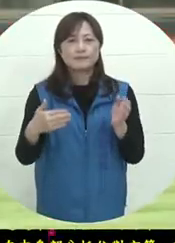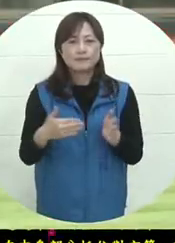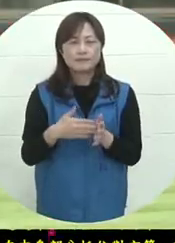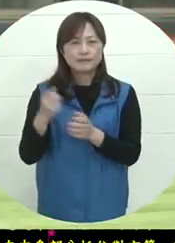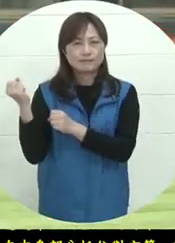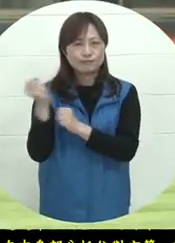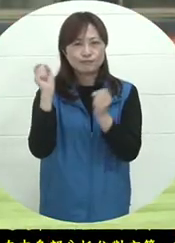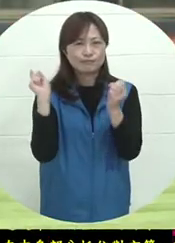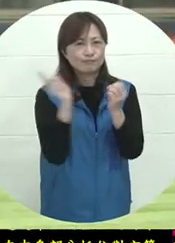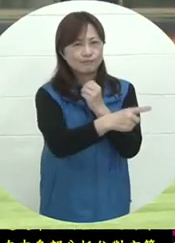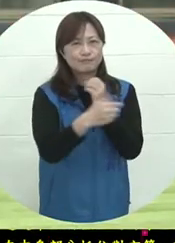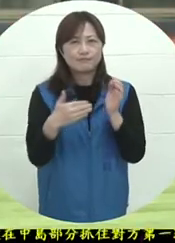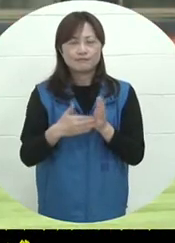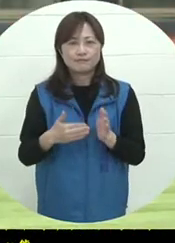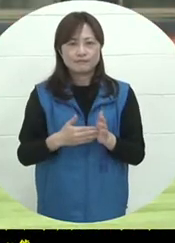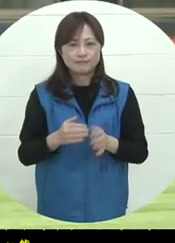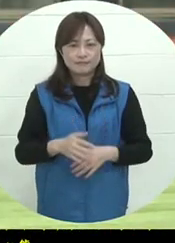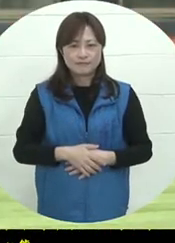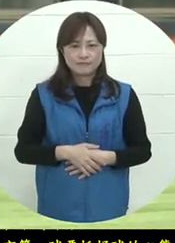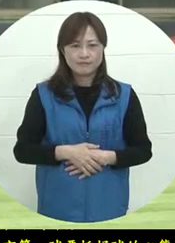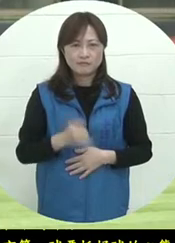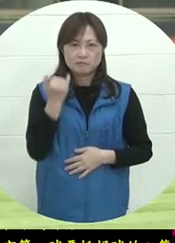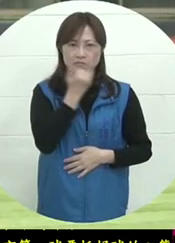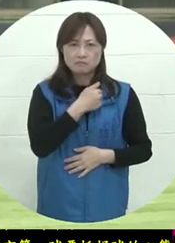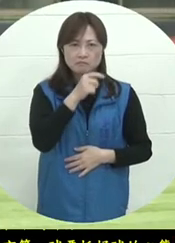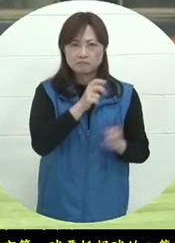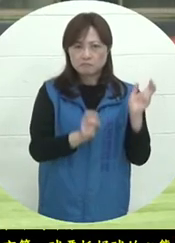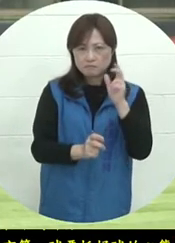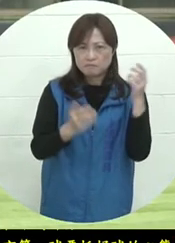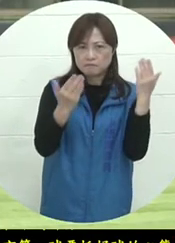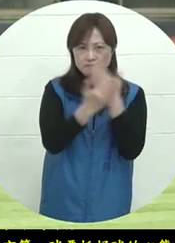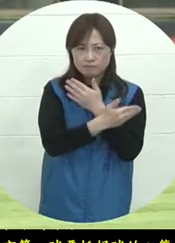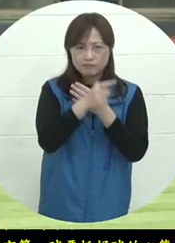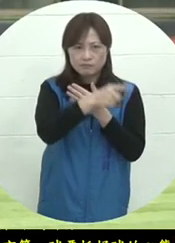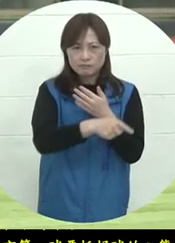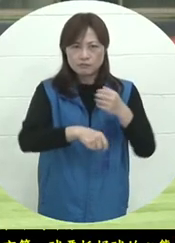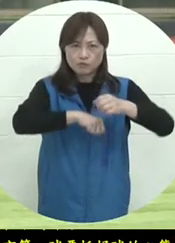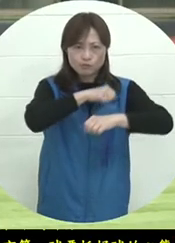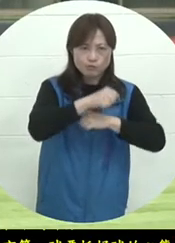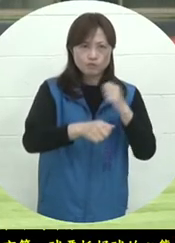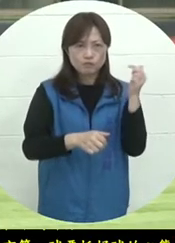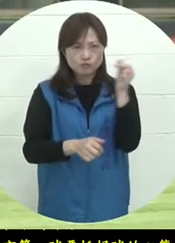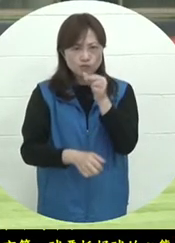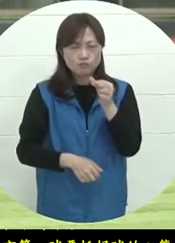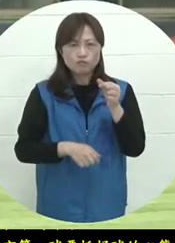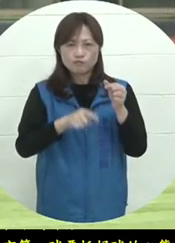Maybe I changed a pitcher, but there was still a slight difference in the entire pitching movement and speed.